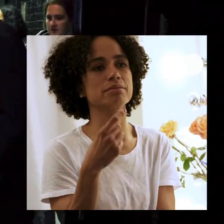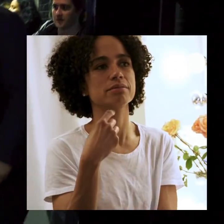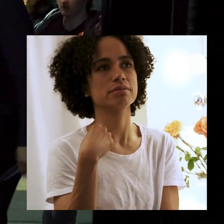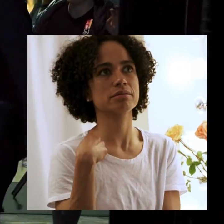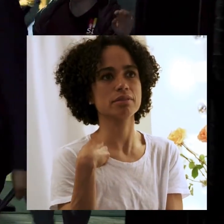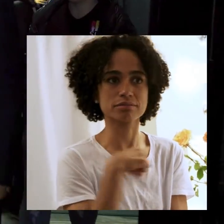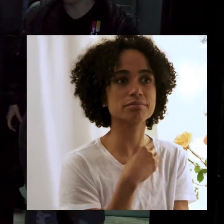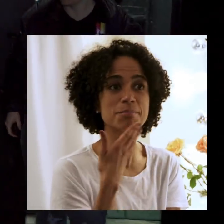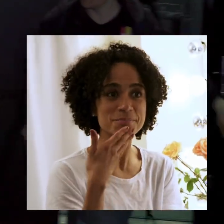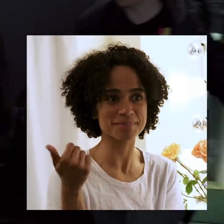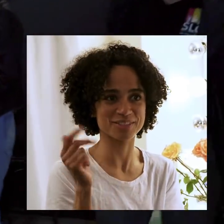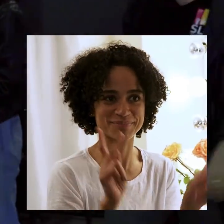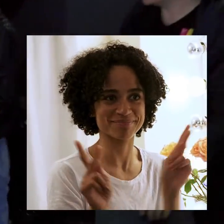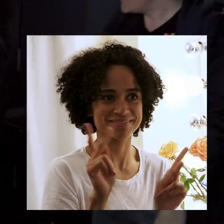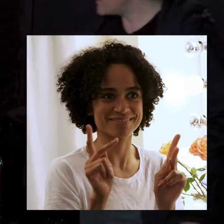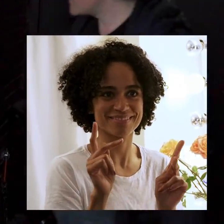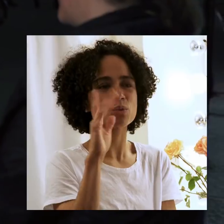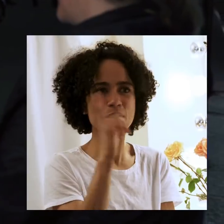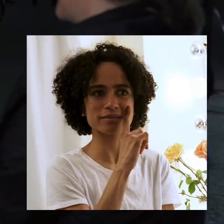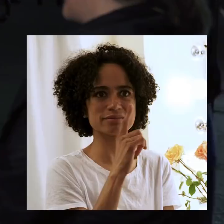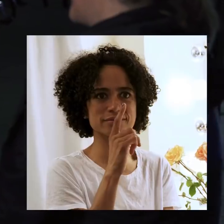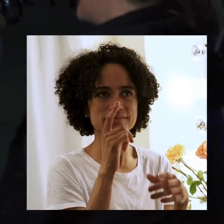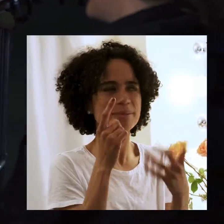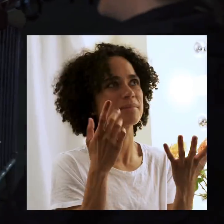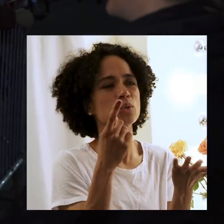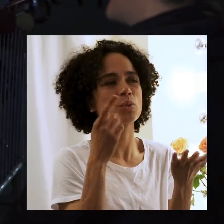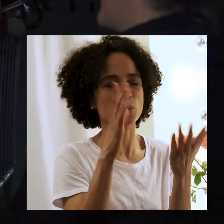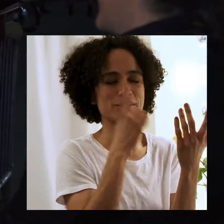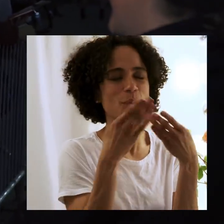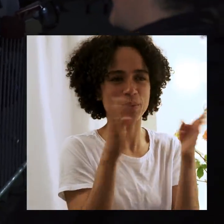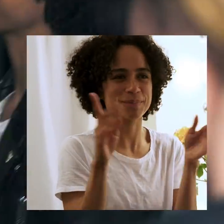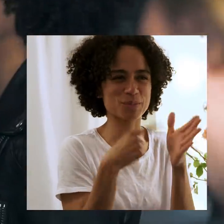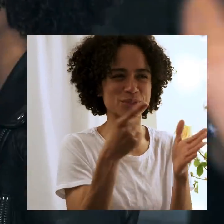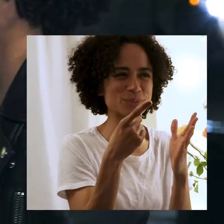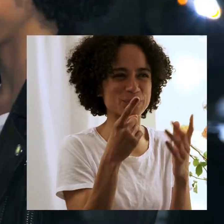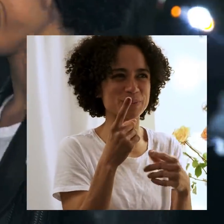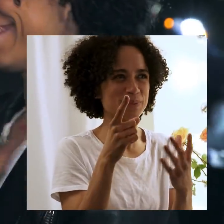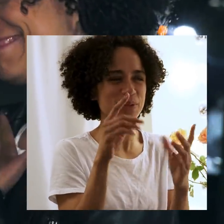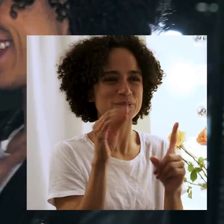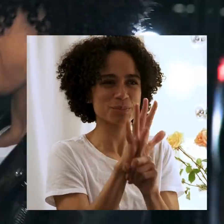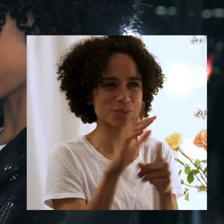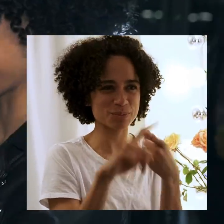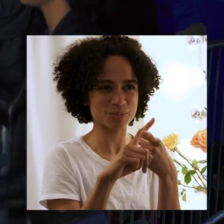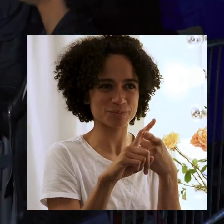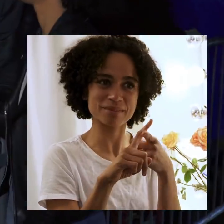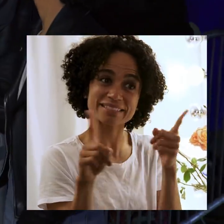It makes us better people. Once your eyes are opened and you're exposed to differences,